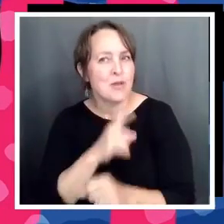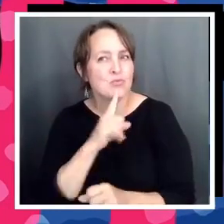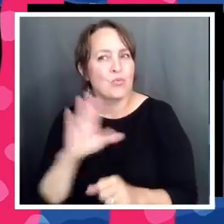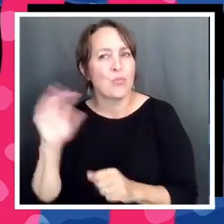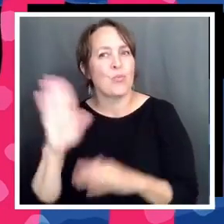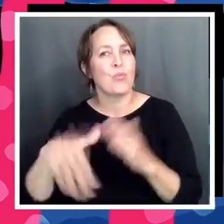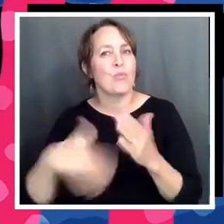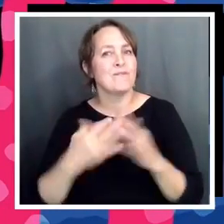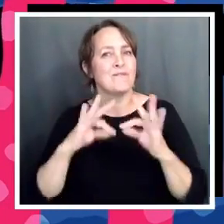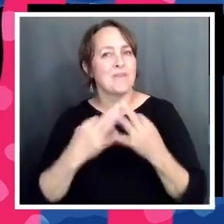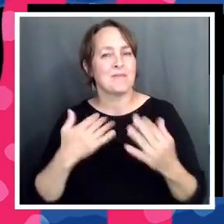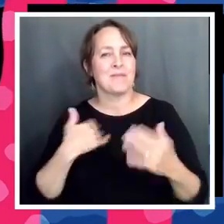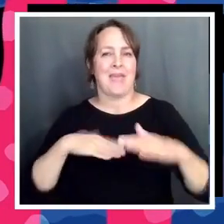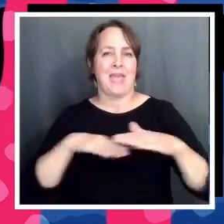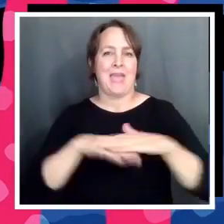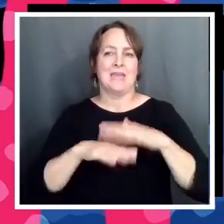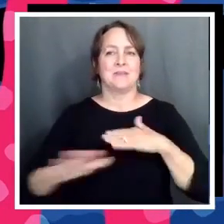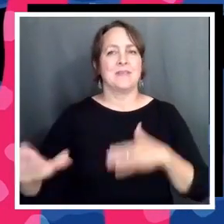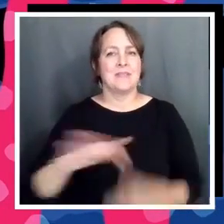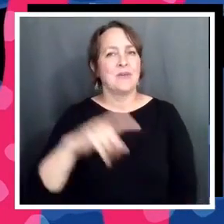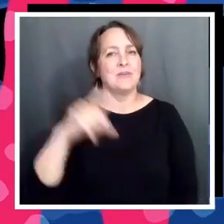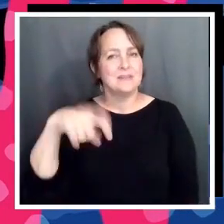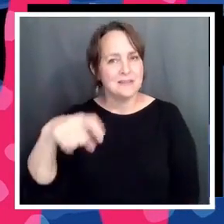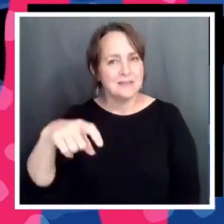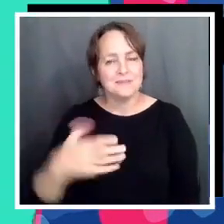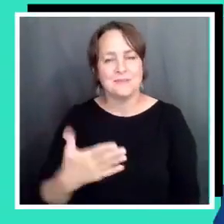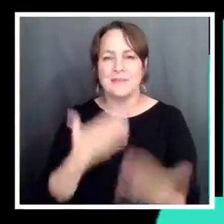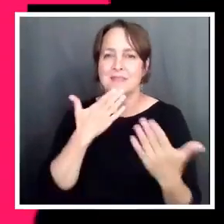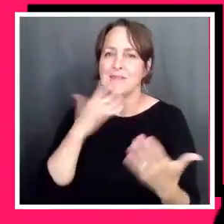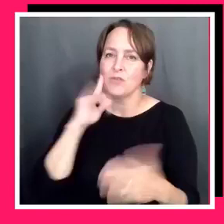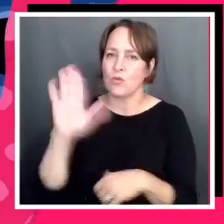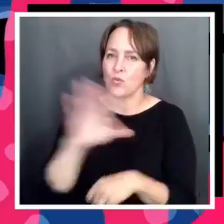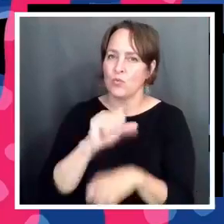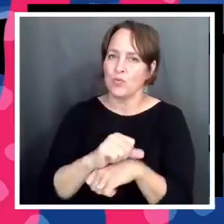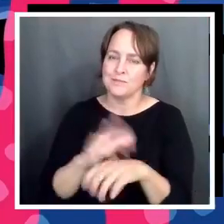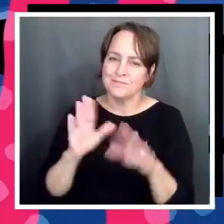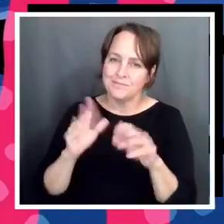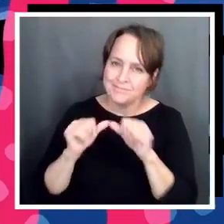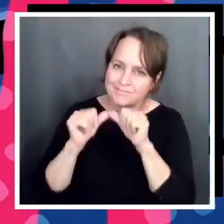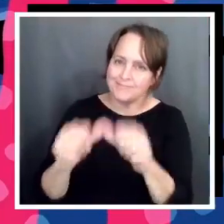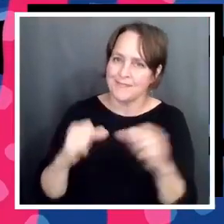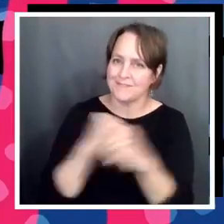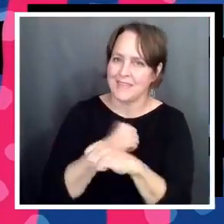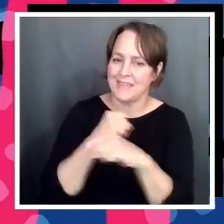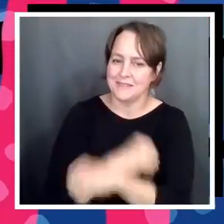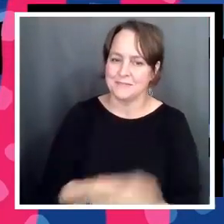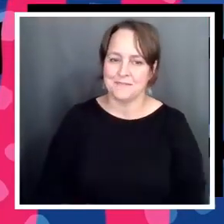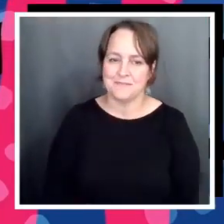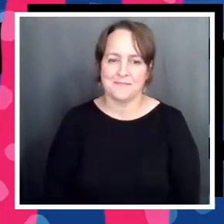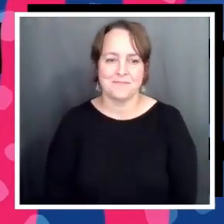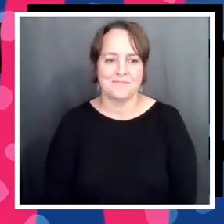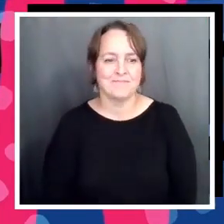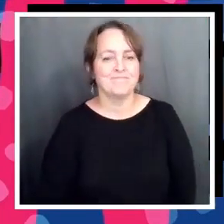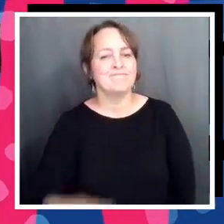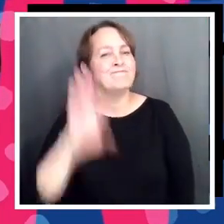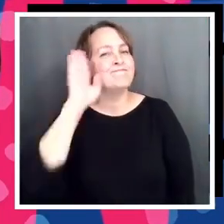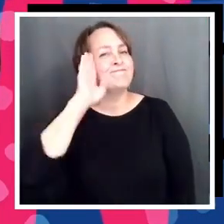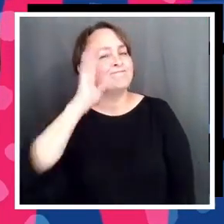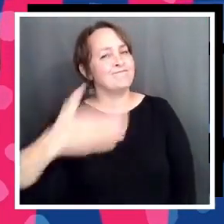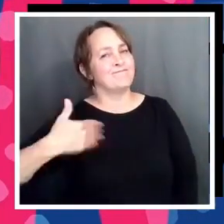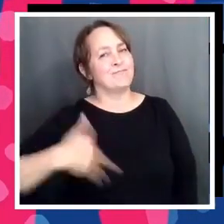FROM THIS CRISIS.